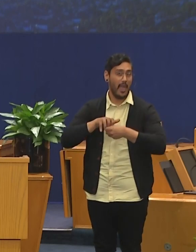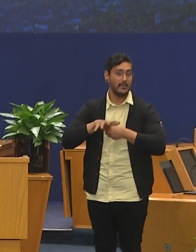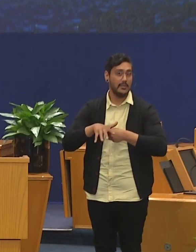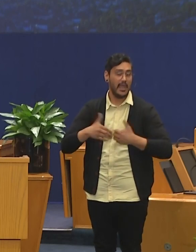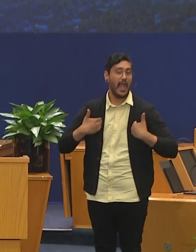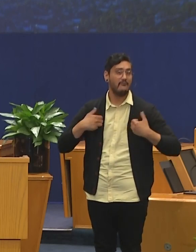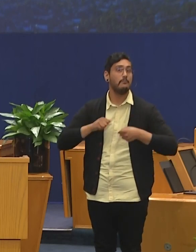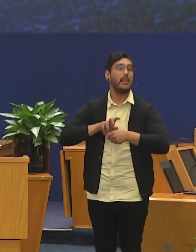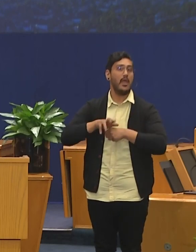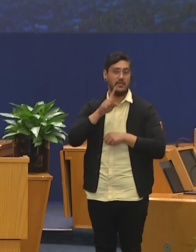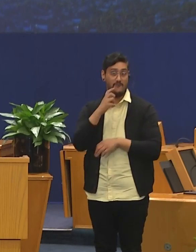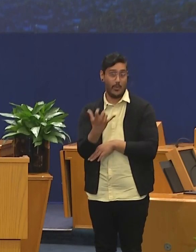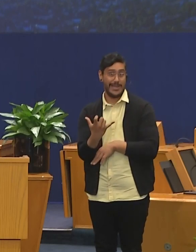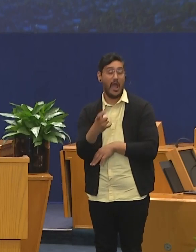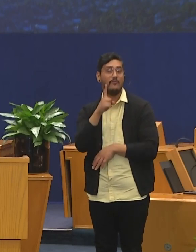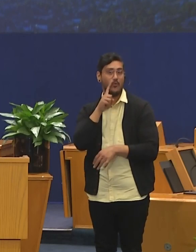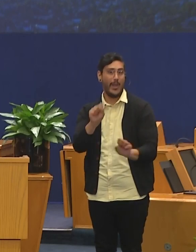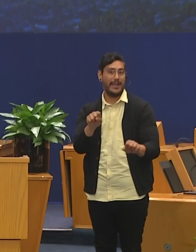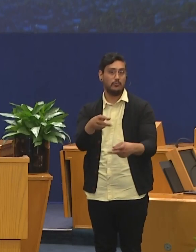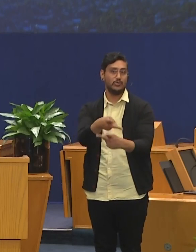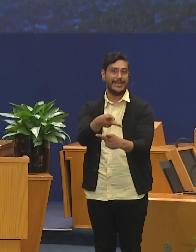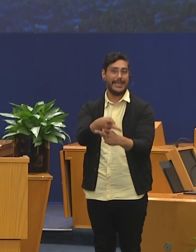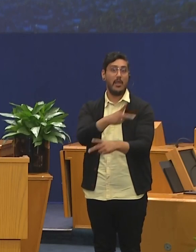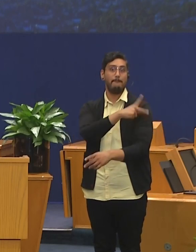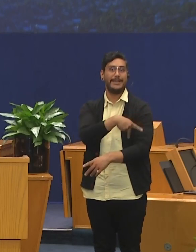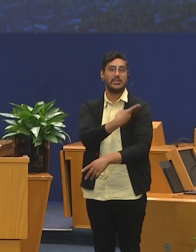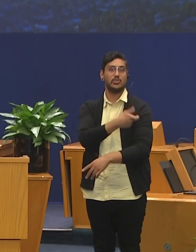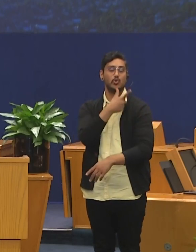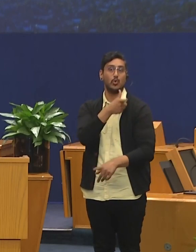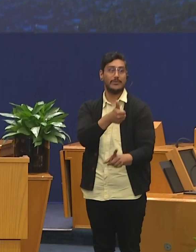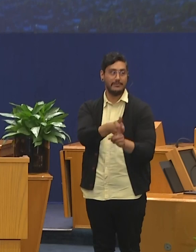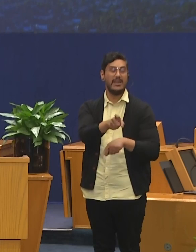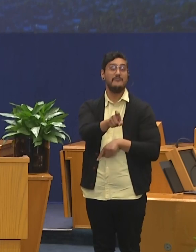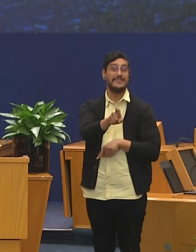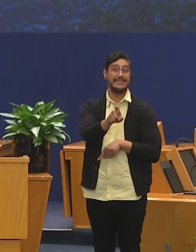NOT FORESEE ANY SHORT CLASS FAMILIES OF VENTILATORS THAN WE HAVE ADEQUATE CAPACITY TO BE